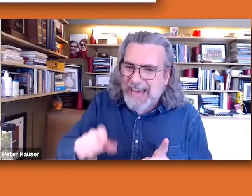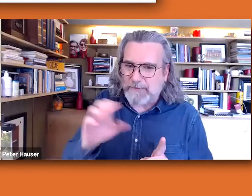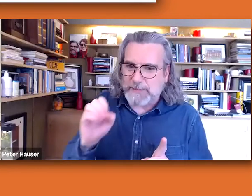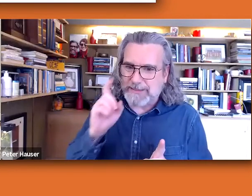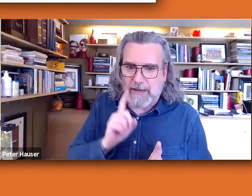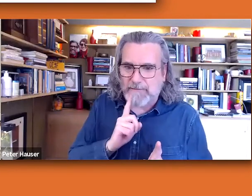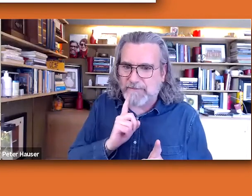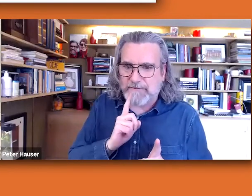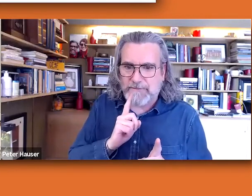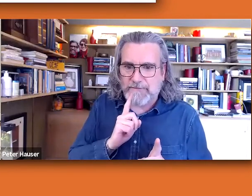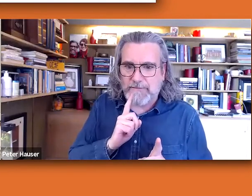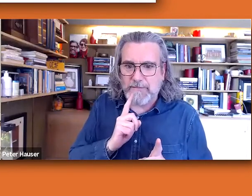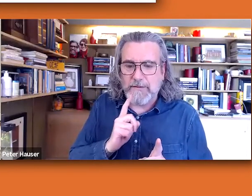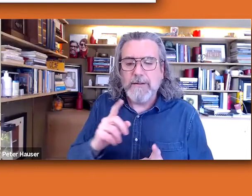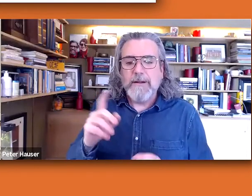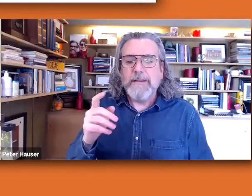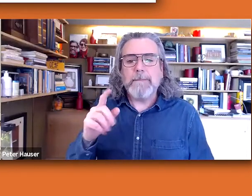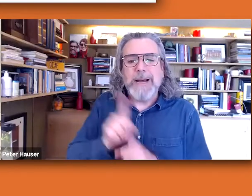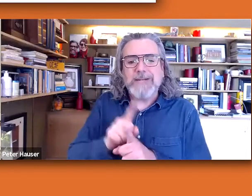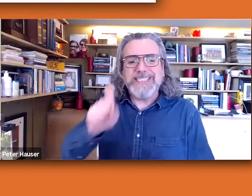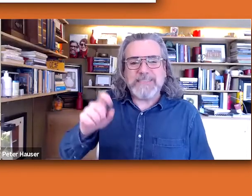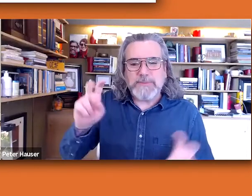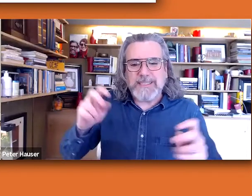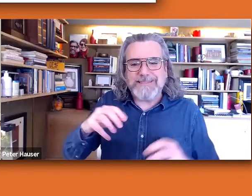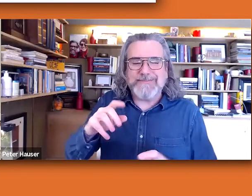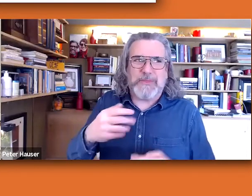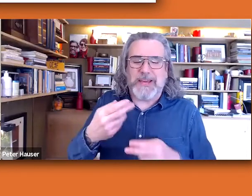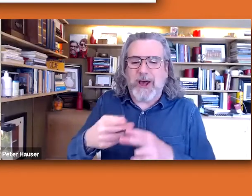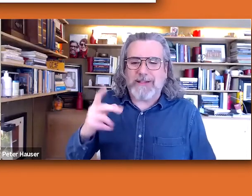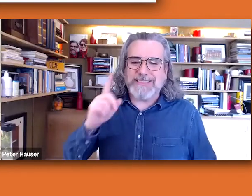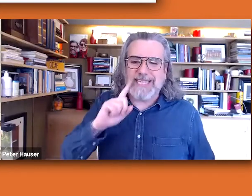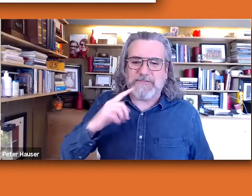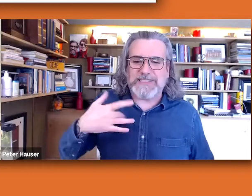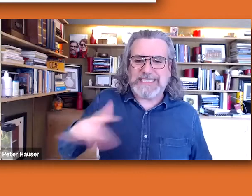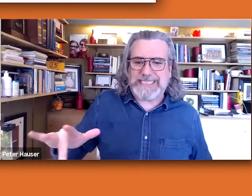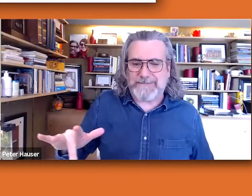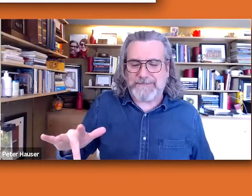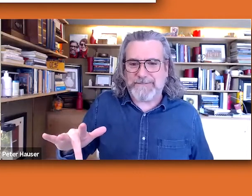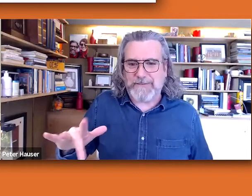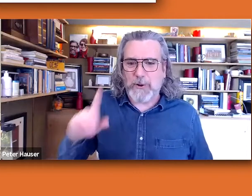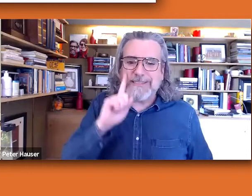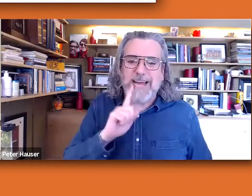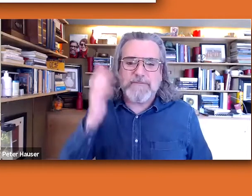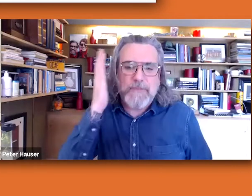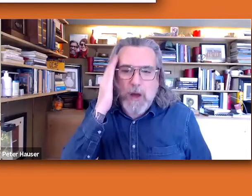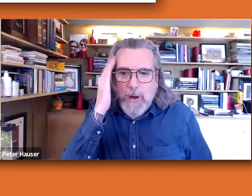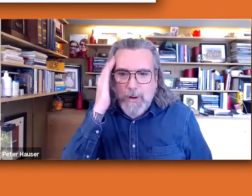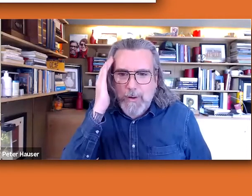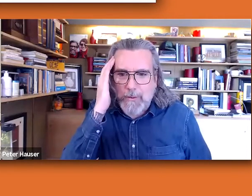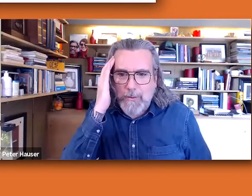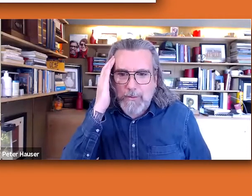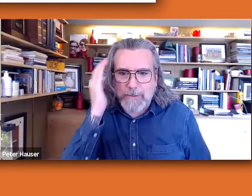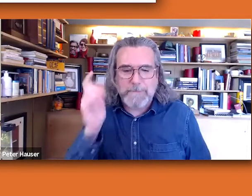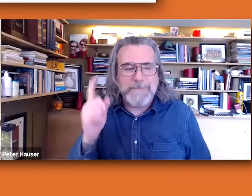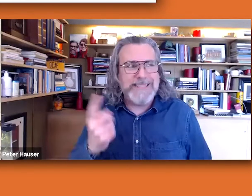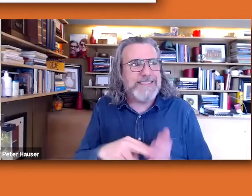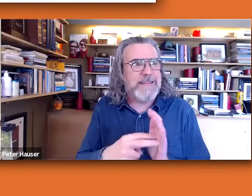"Do all of the mentors need to be deaf?" and they don't. But what they do need is to be sensitive to the needs